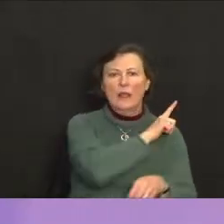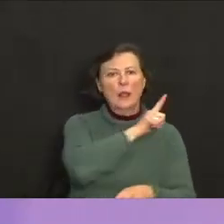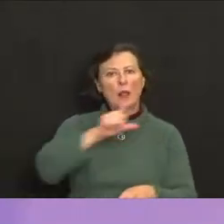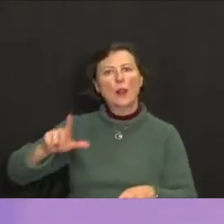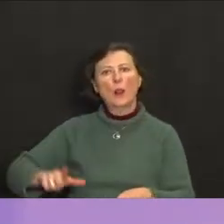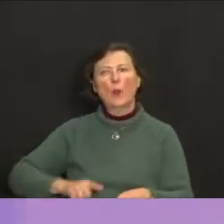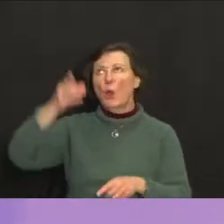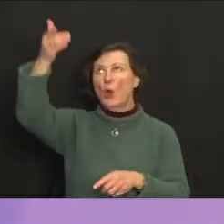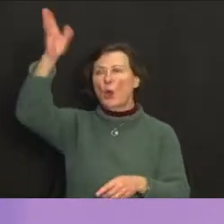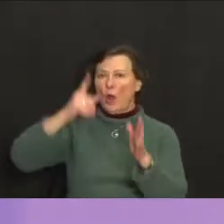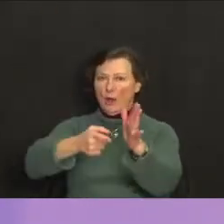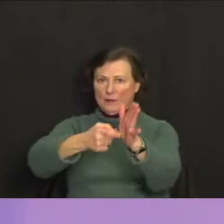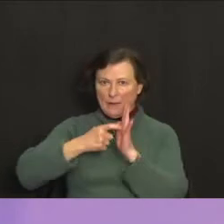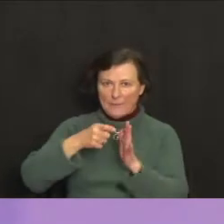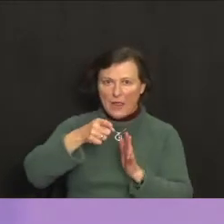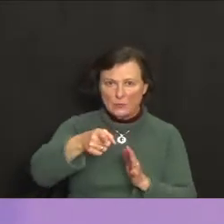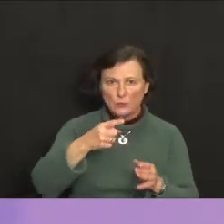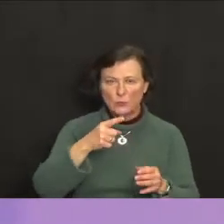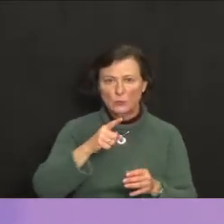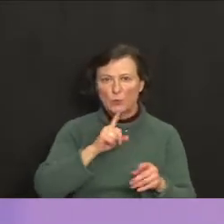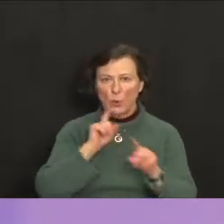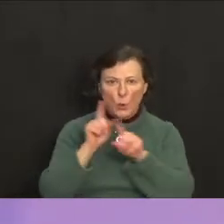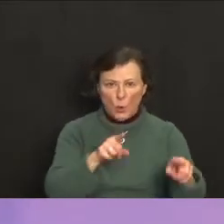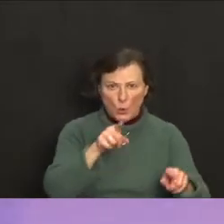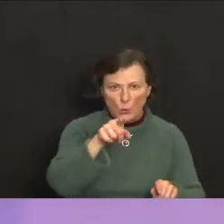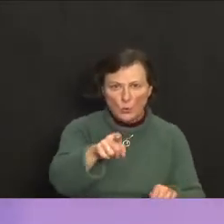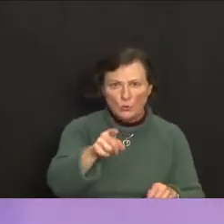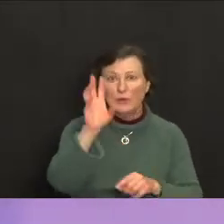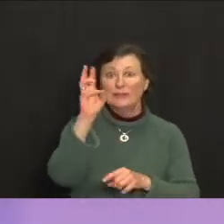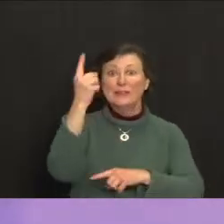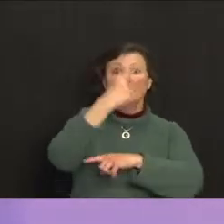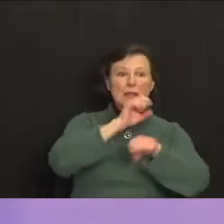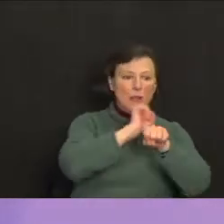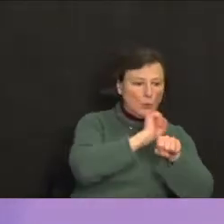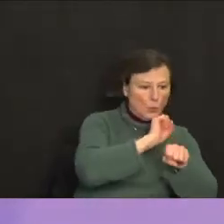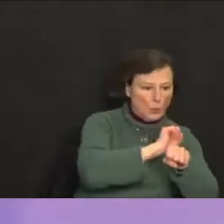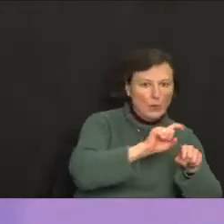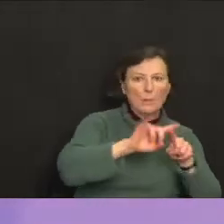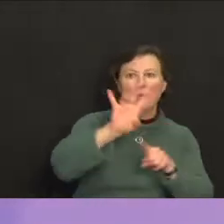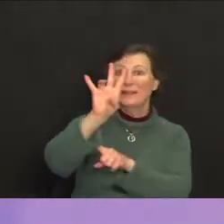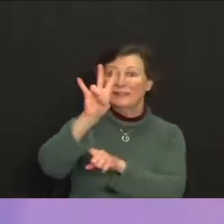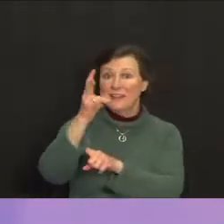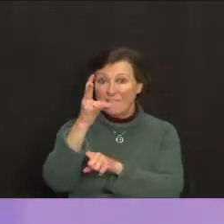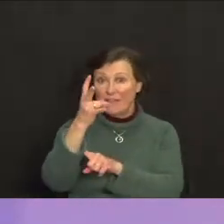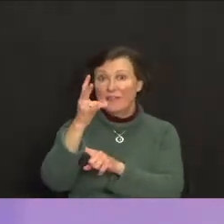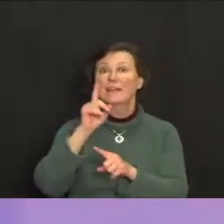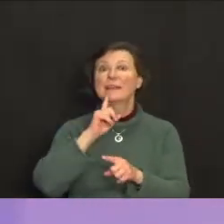Six days you shall labor, and do all your work; but the seventh day is a Sabbath to the LORD your God.